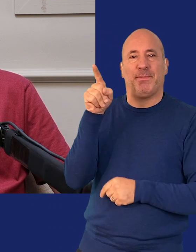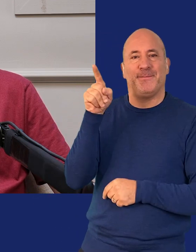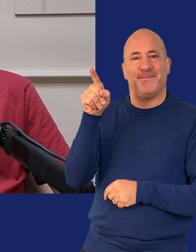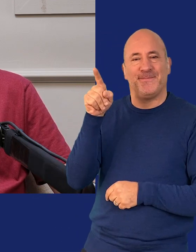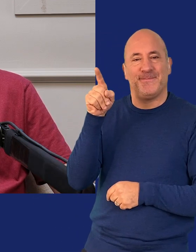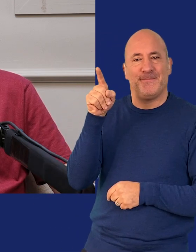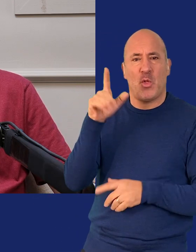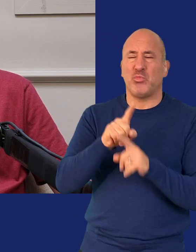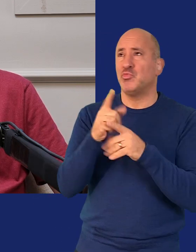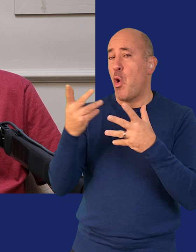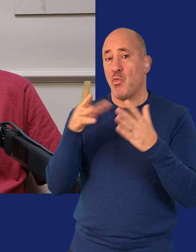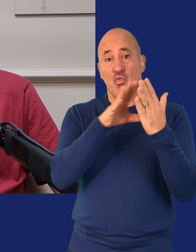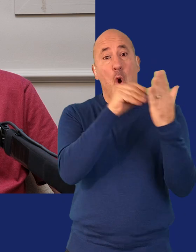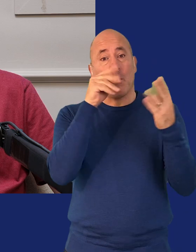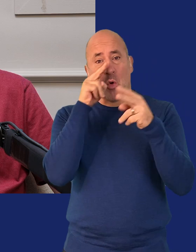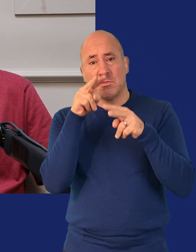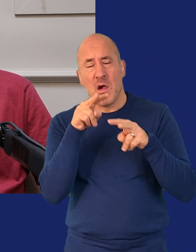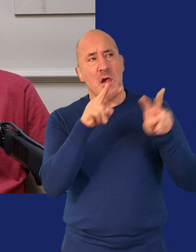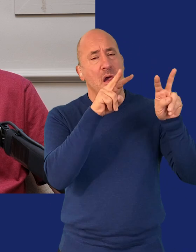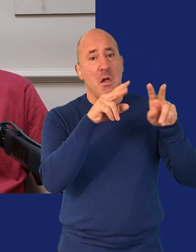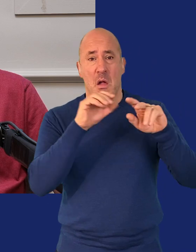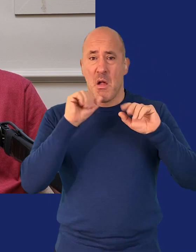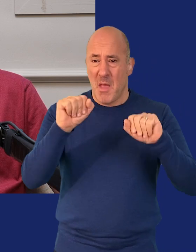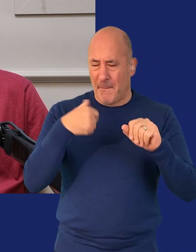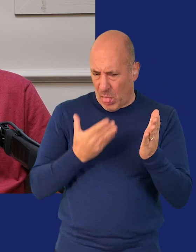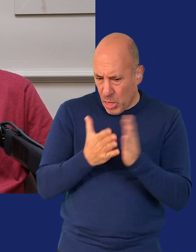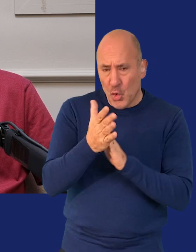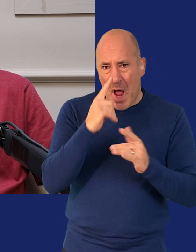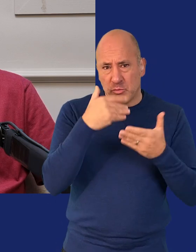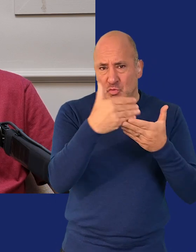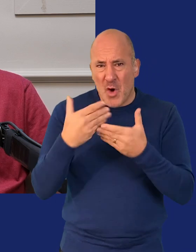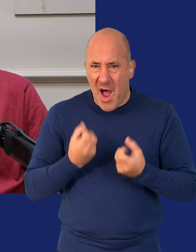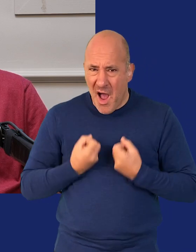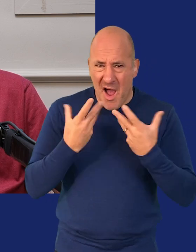Role models, um, people sharing their living, living experience, um, and